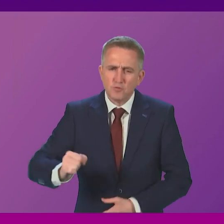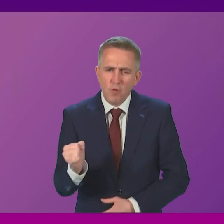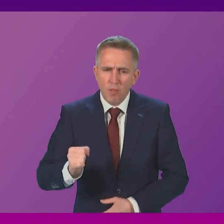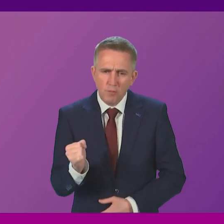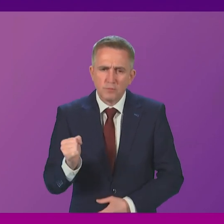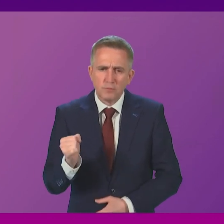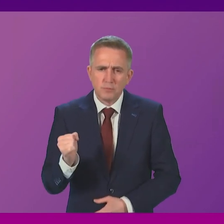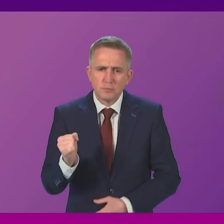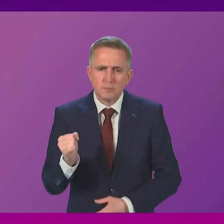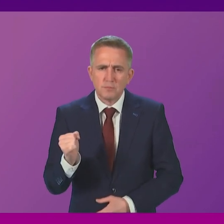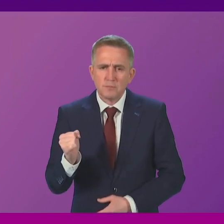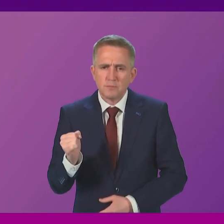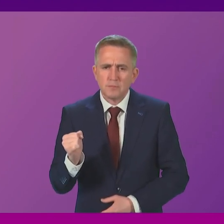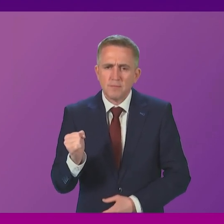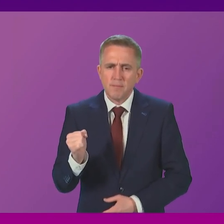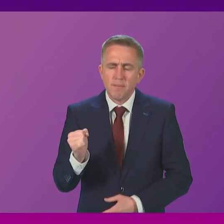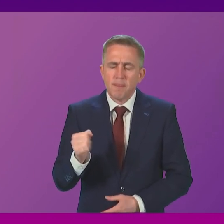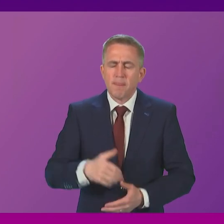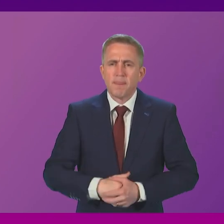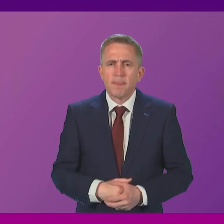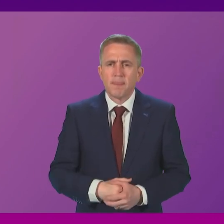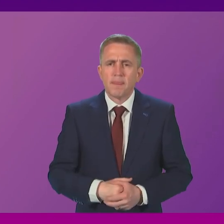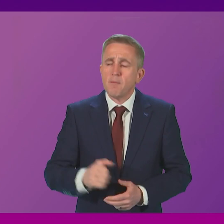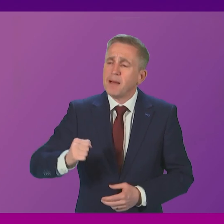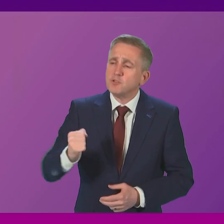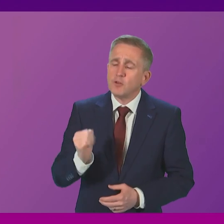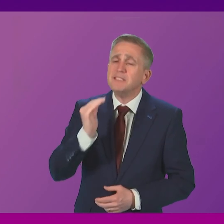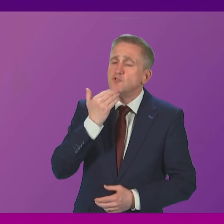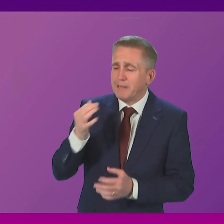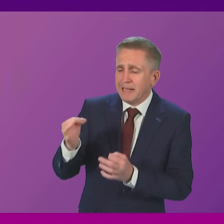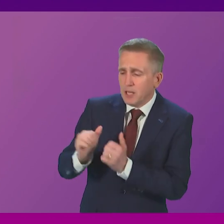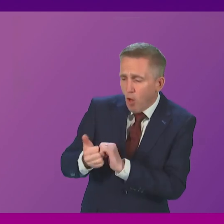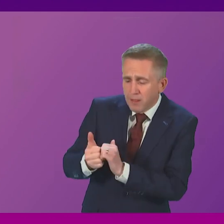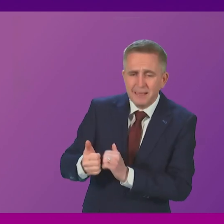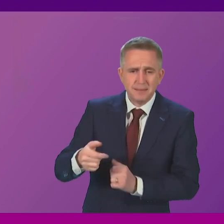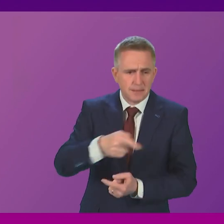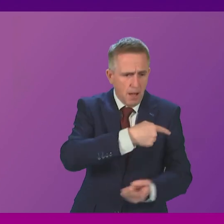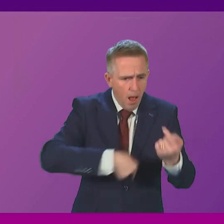I conclude by saying that my Scottish Green colleagues and I look forward to working with